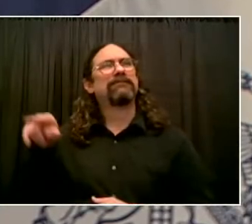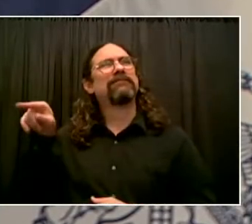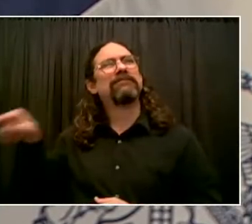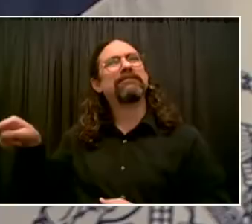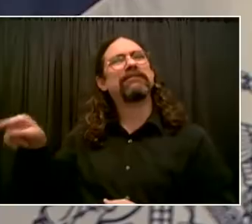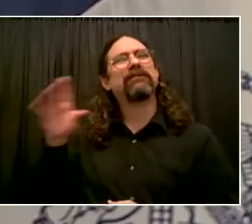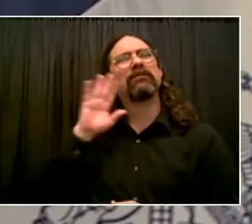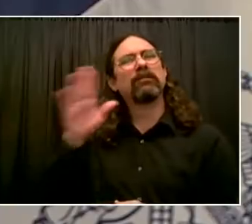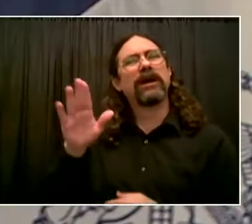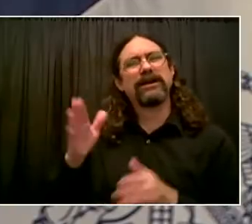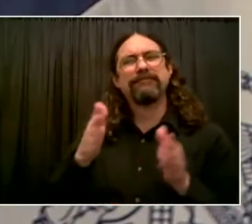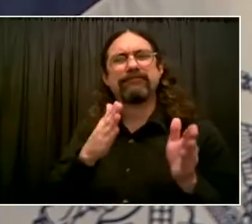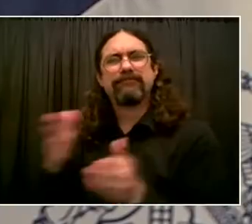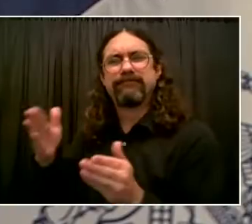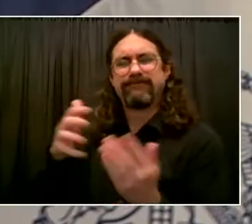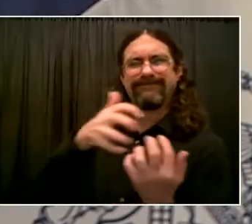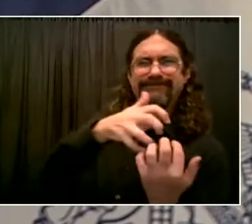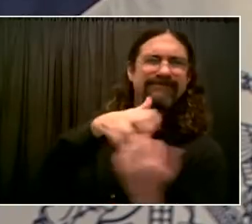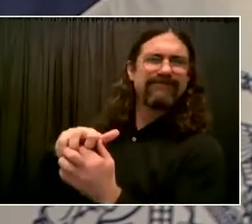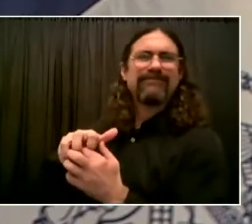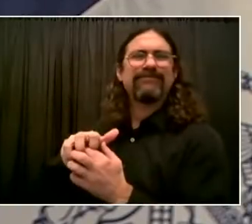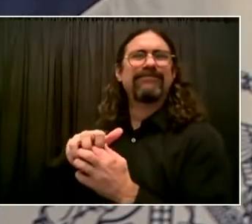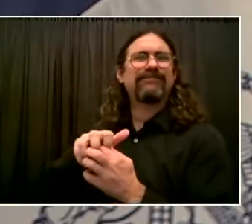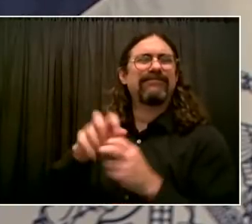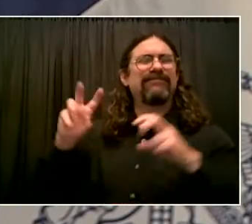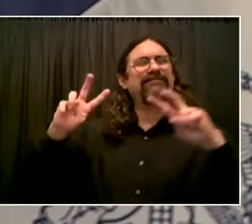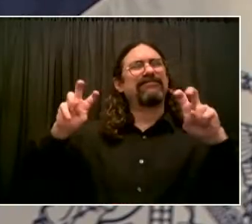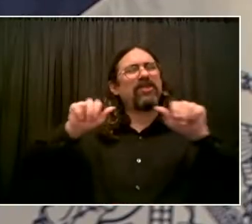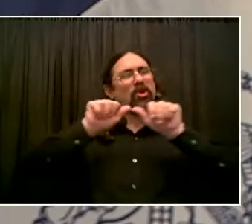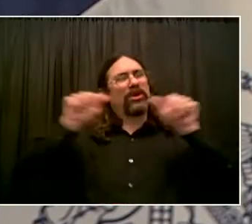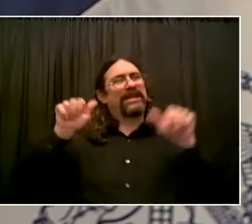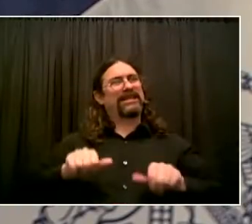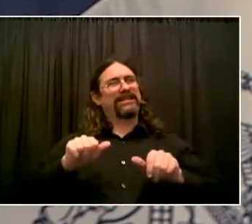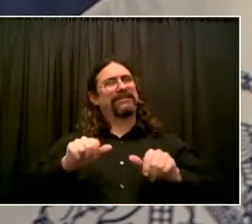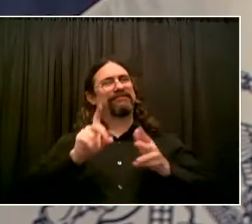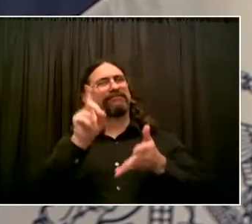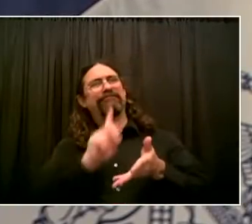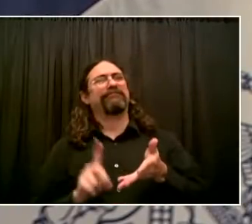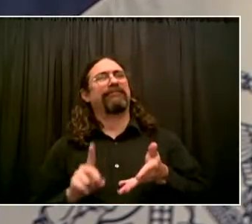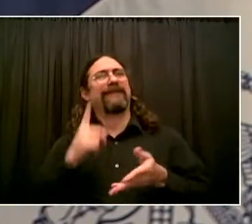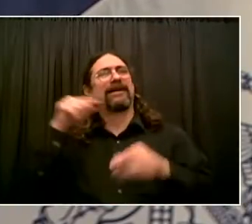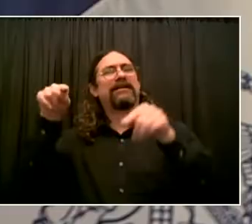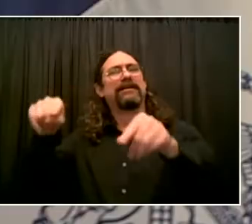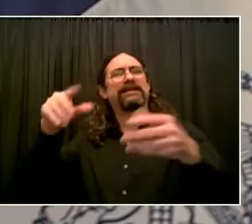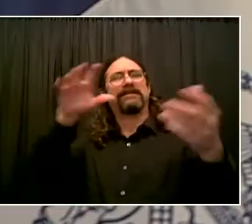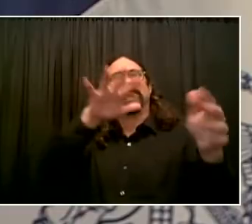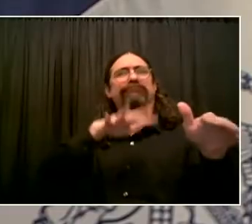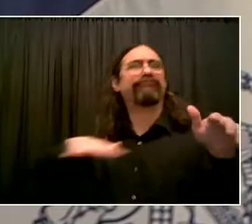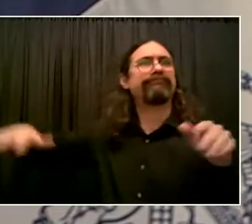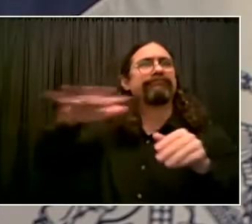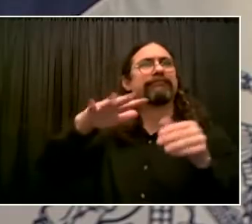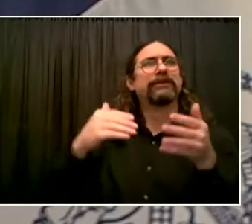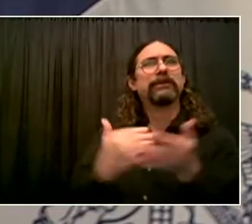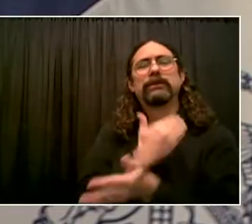HOUSING. SHE'S ONE OF HET ARCHITECTS OF THE BIGGEST AFFORDABLE HOUSING PLAN IN NEW YORK CITY THAT WILL REACH